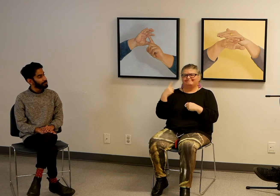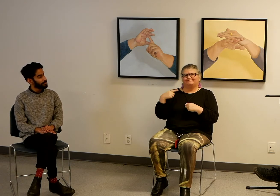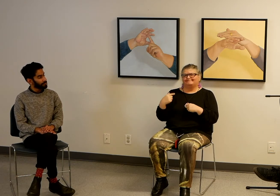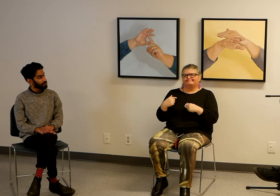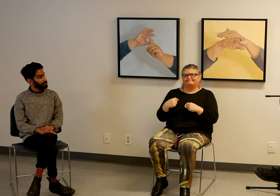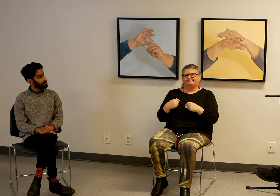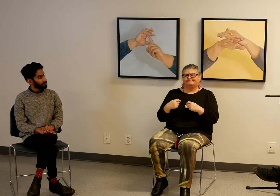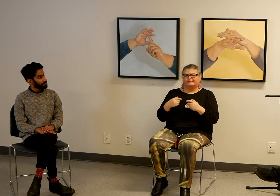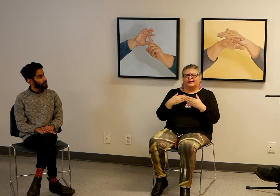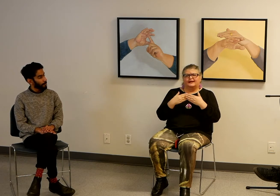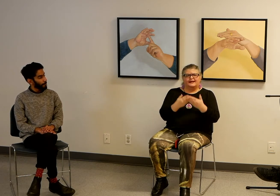I've never asked for accommodation.